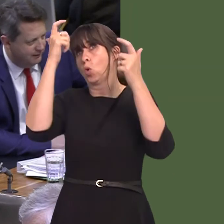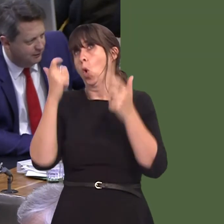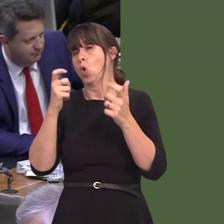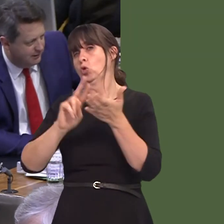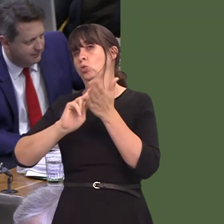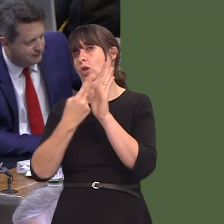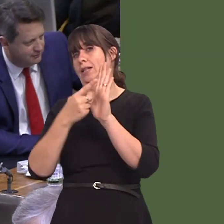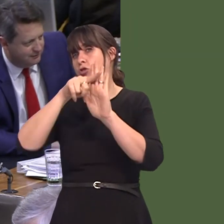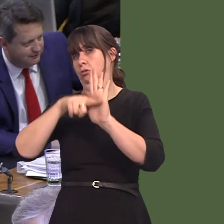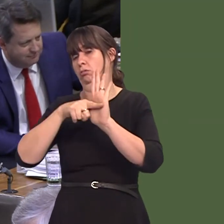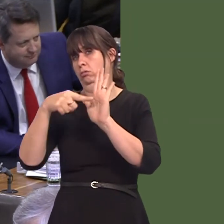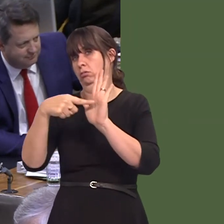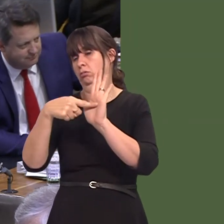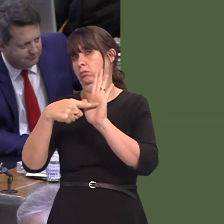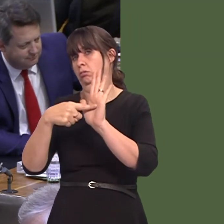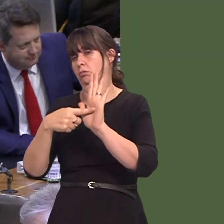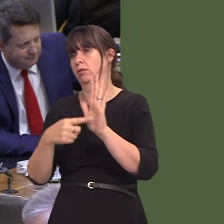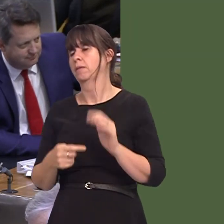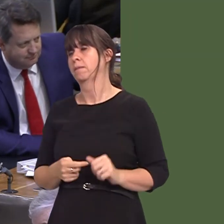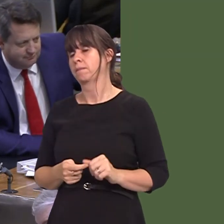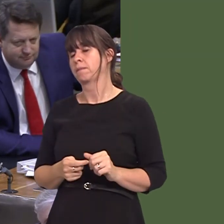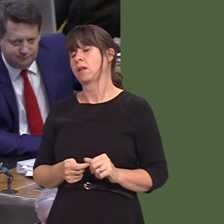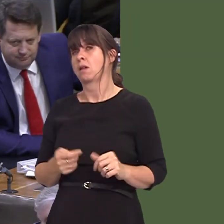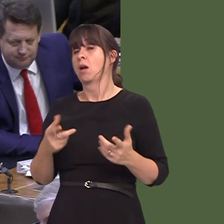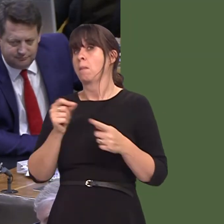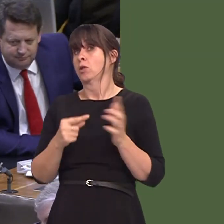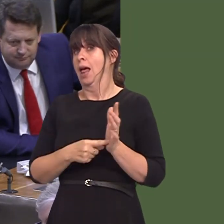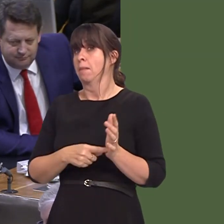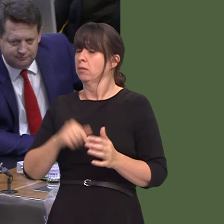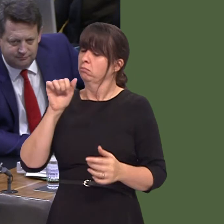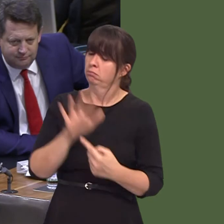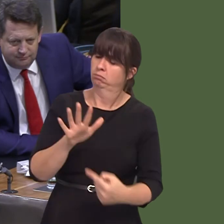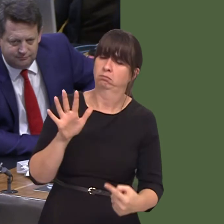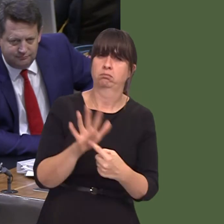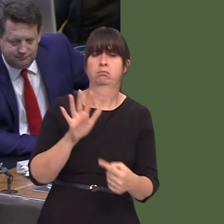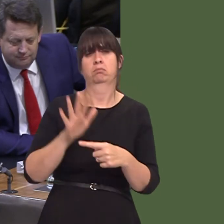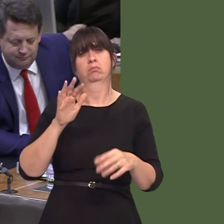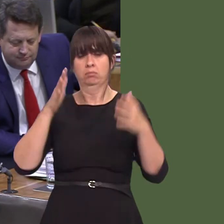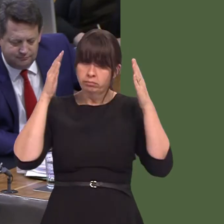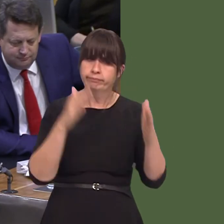Itís not clear without looking at the documentation. Port Talbot is hugely important in terms of manufacturing; we know that.